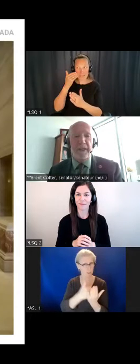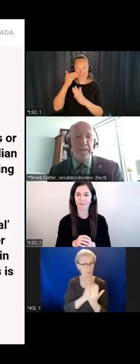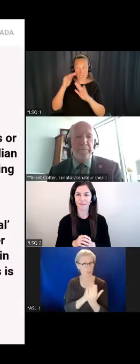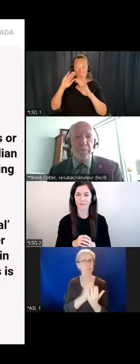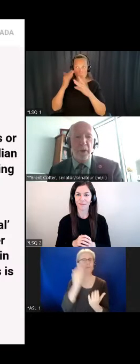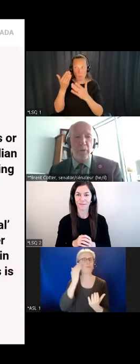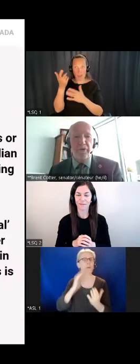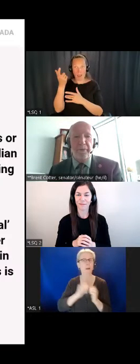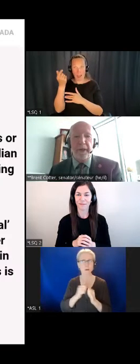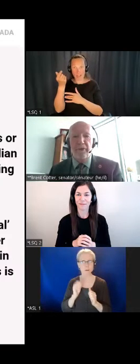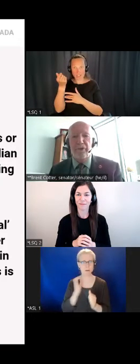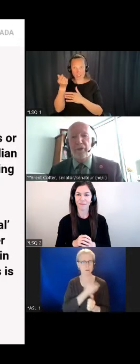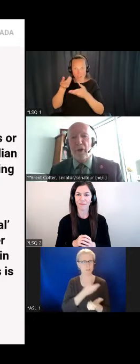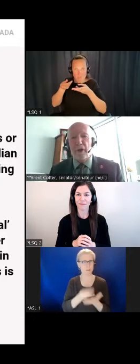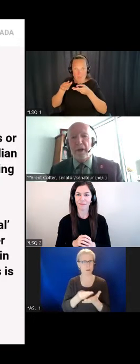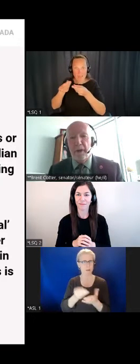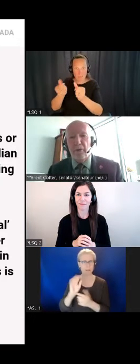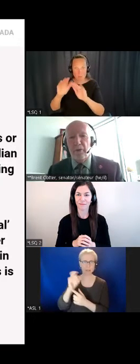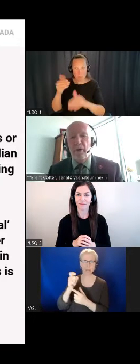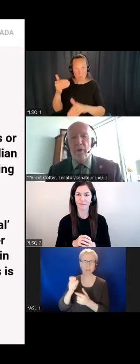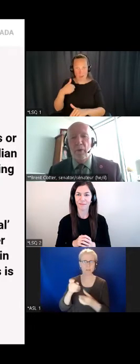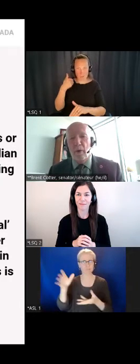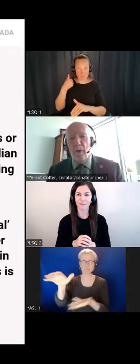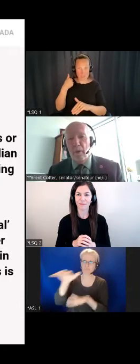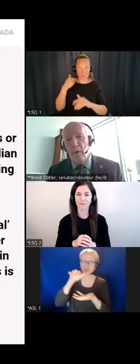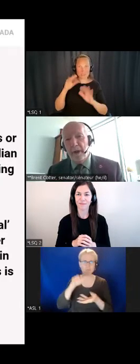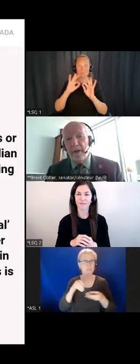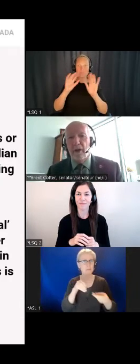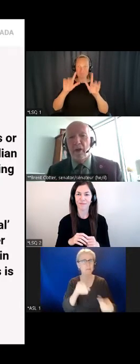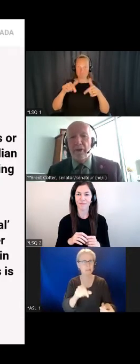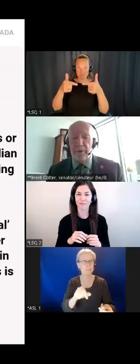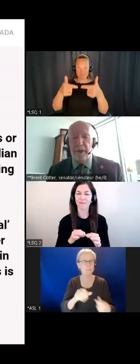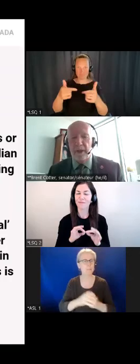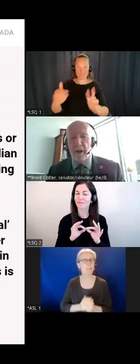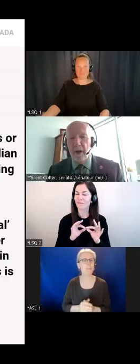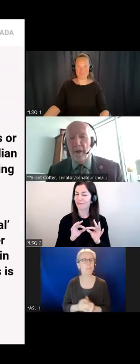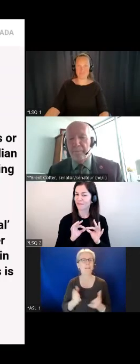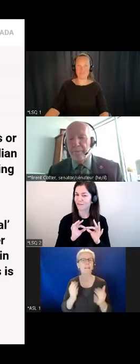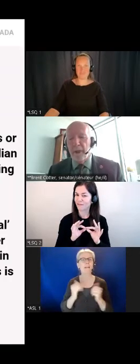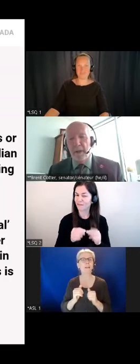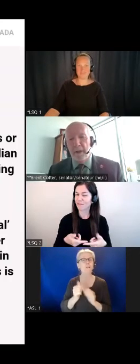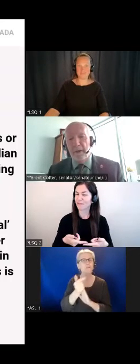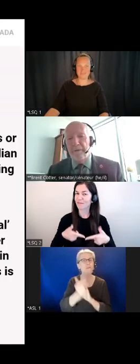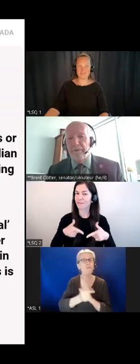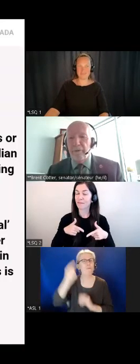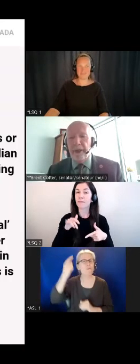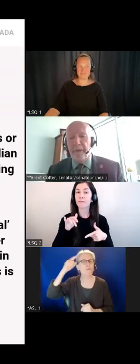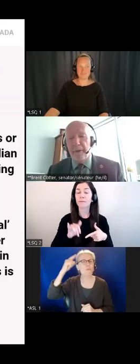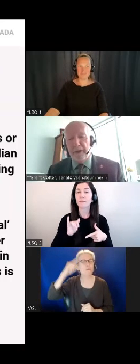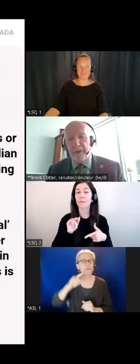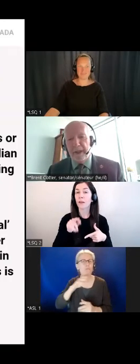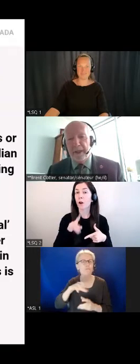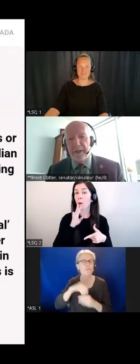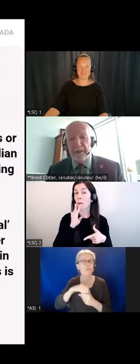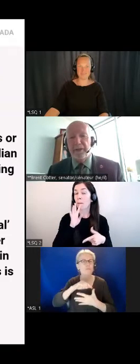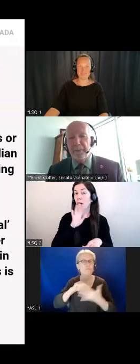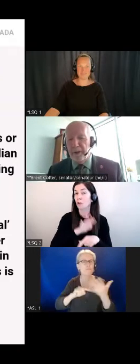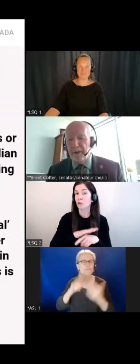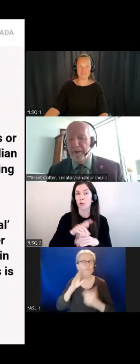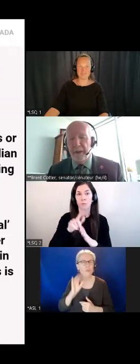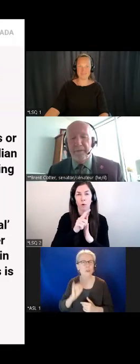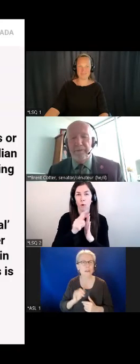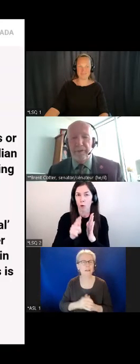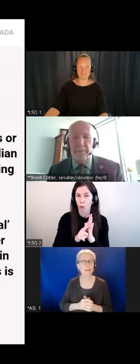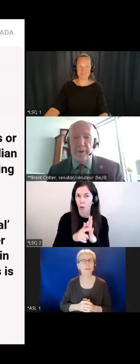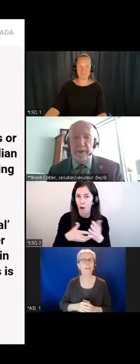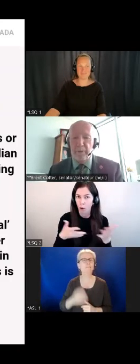SLIDE. WHICH TALKS ABOUT WHAT LAWS REALLY ARE. IF YOU THINK ABOUT THE CANADA DISABILITY BENEFIT